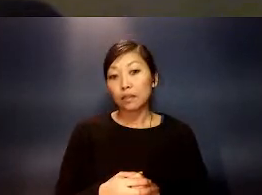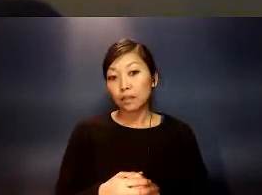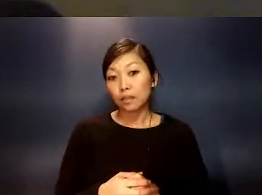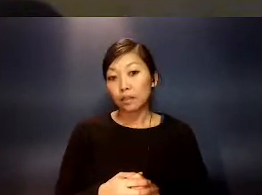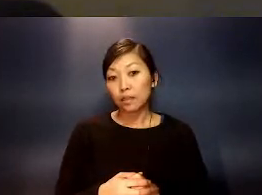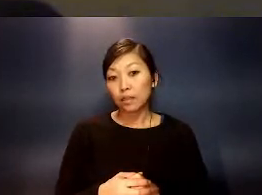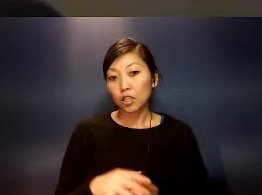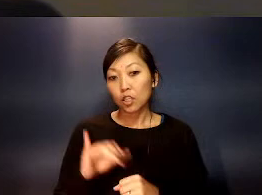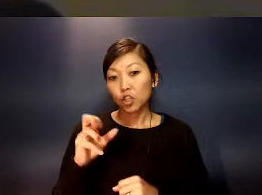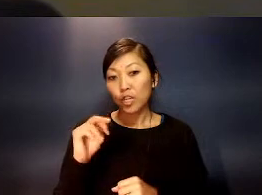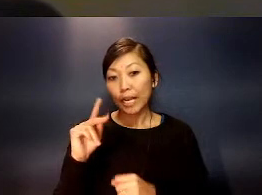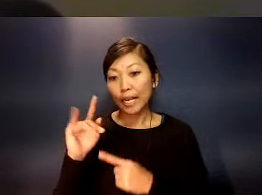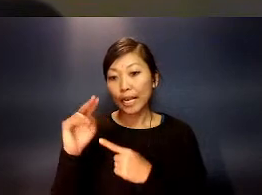NO, I JUST WANT TO THANK COUNCIL MEMBER FLETCHER FOR